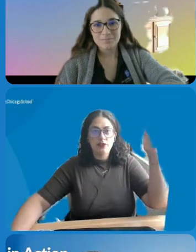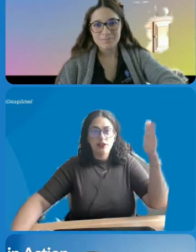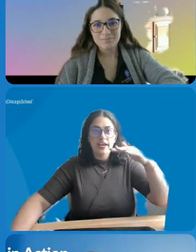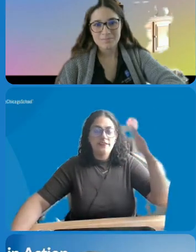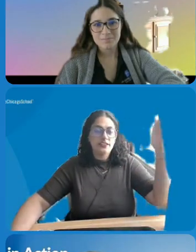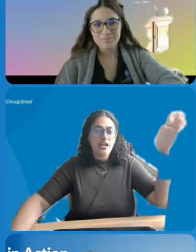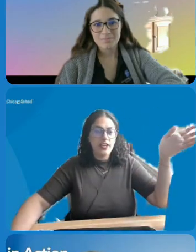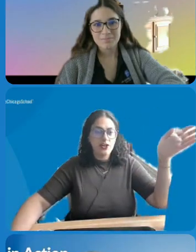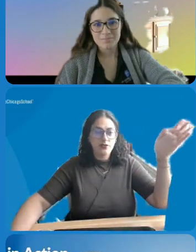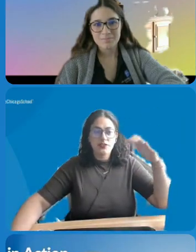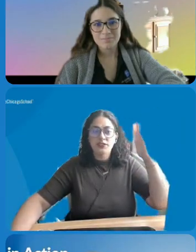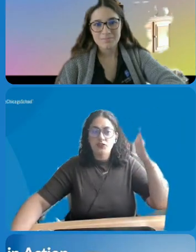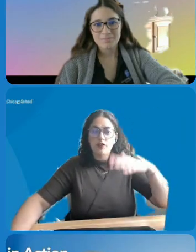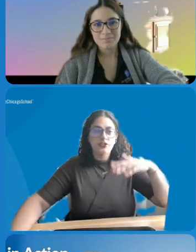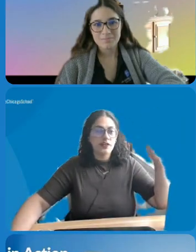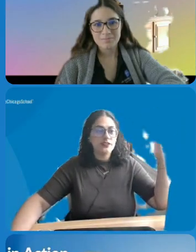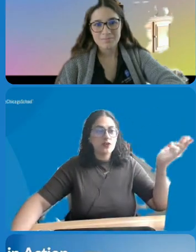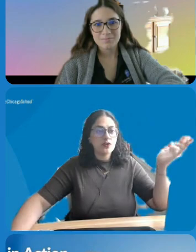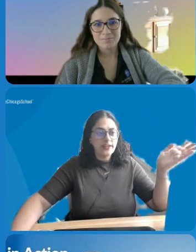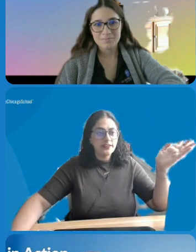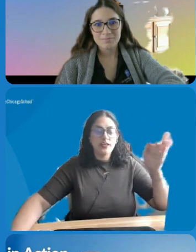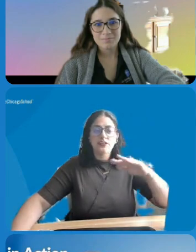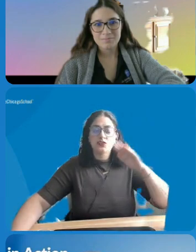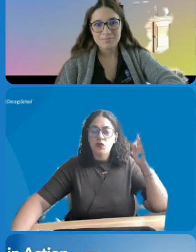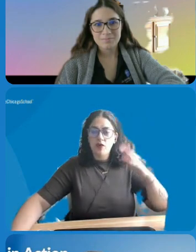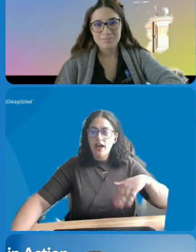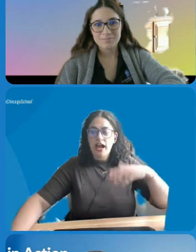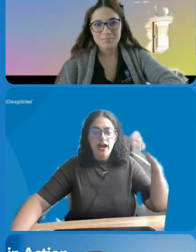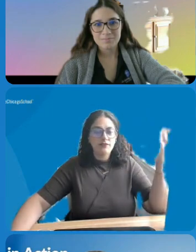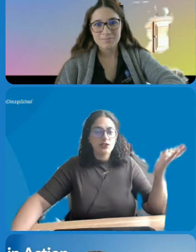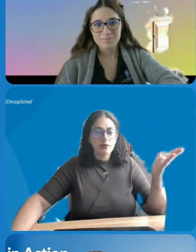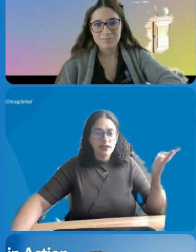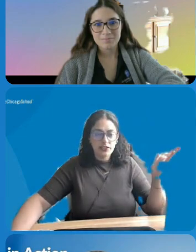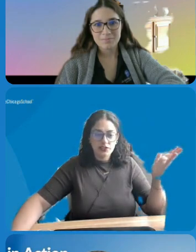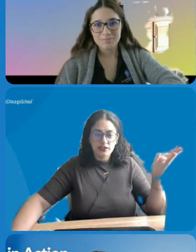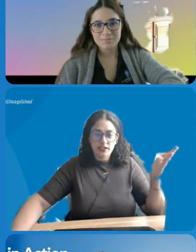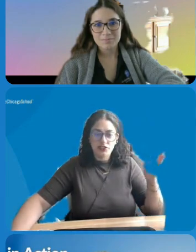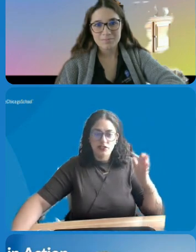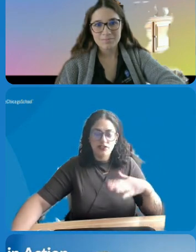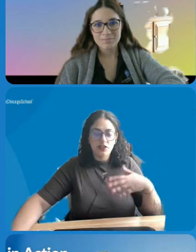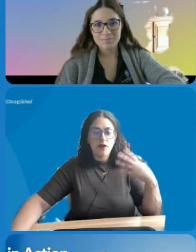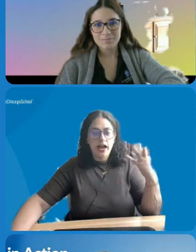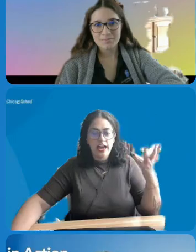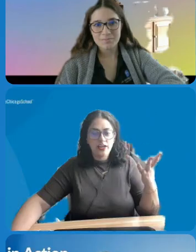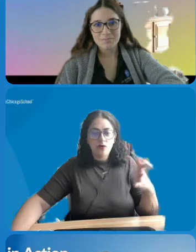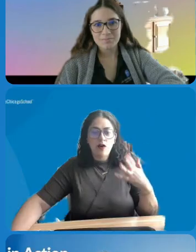look at the diagnosis or address a crisis or have a termination session so you are